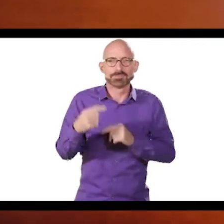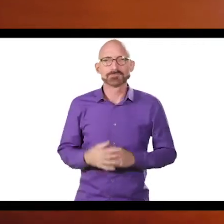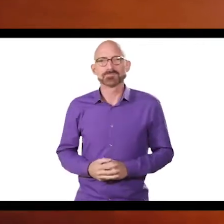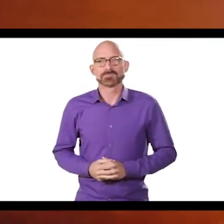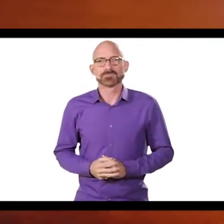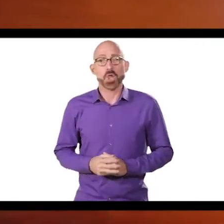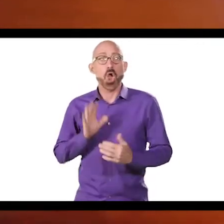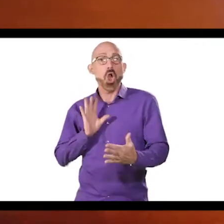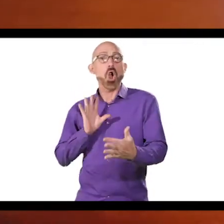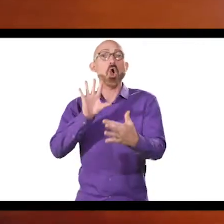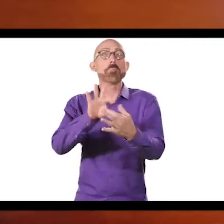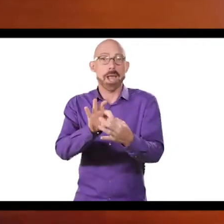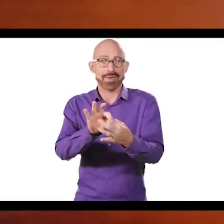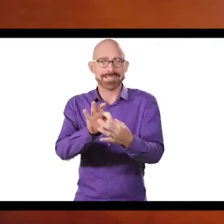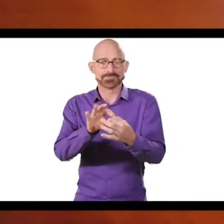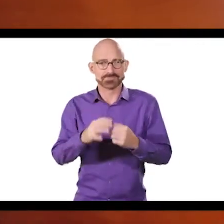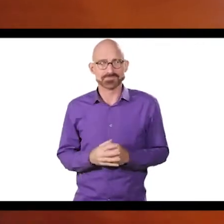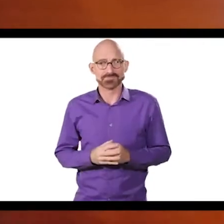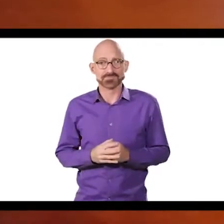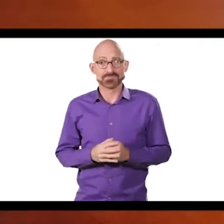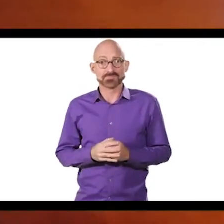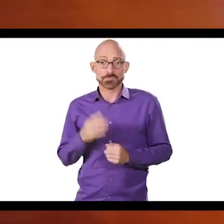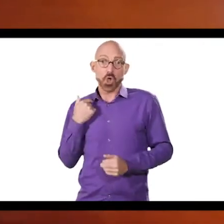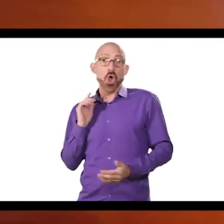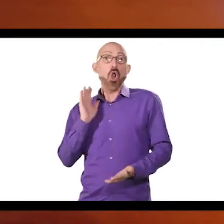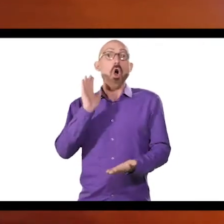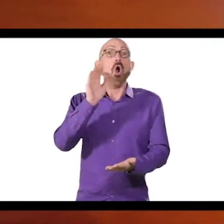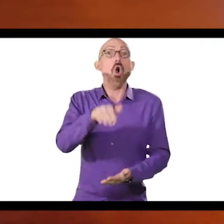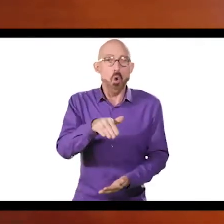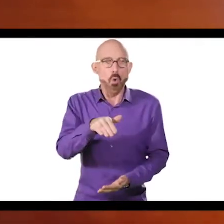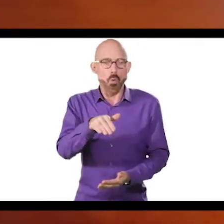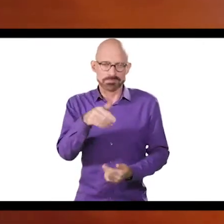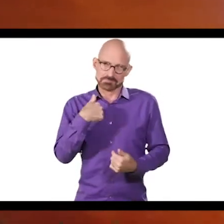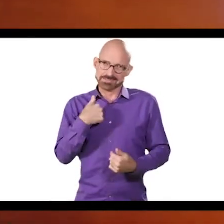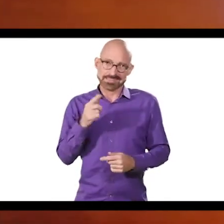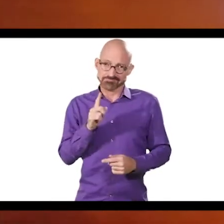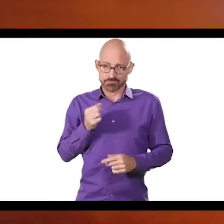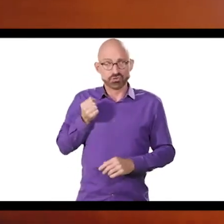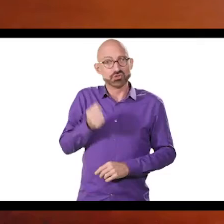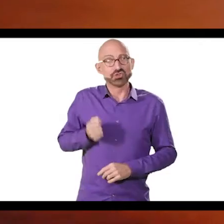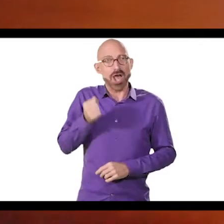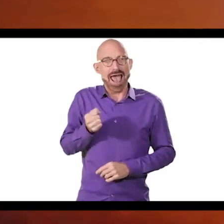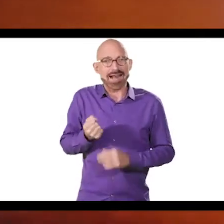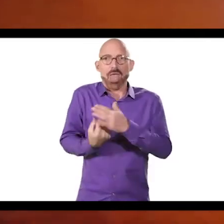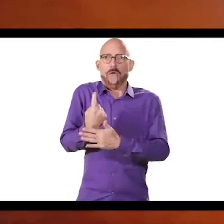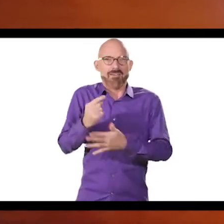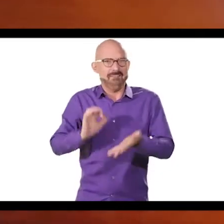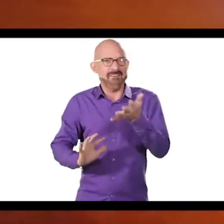‘Homecoming’ Coming back, a train caught fire, yet despite the delay